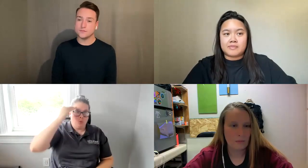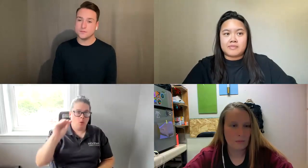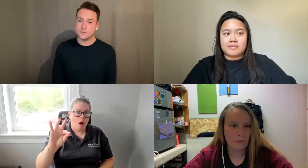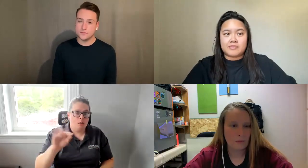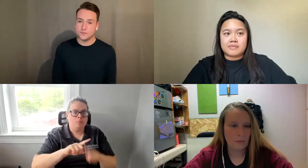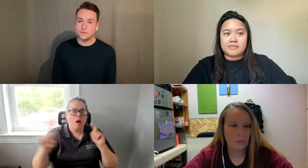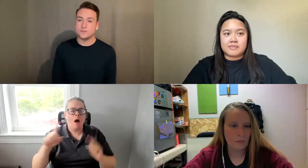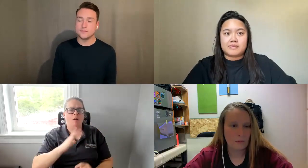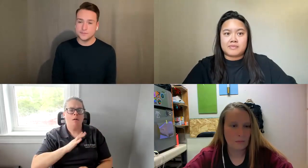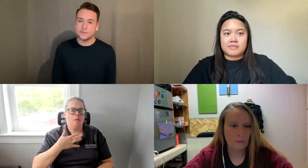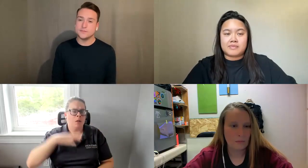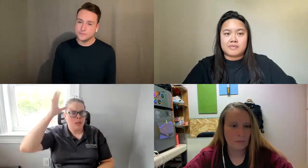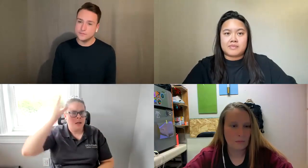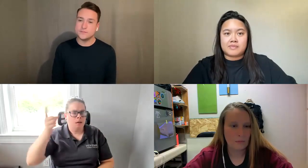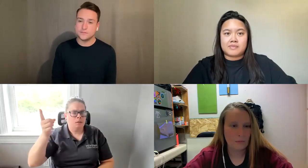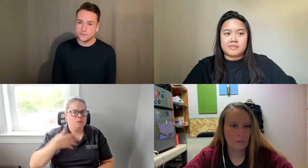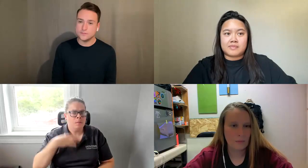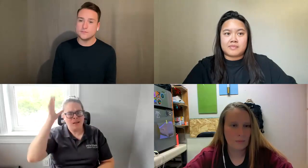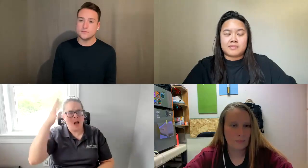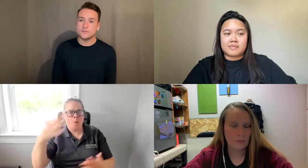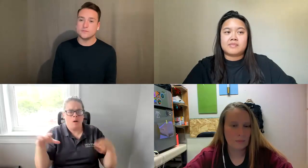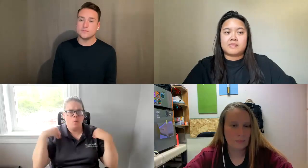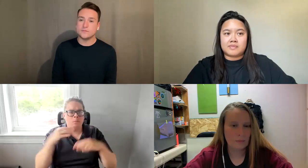started I didn't have anything much that I knew of.